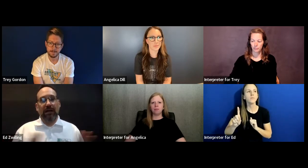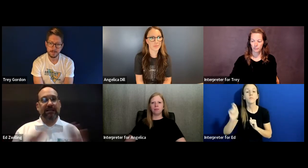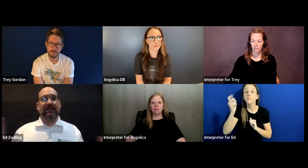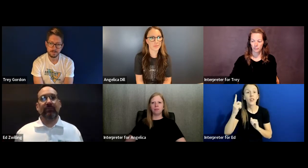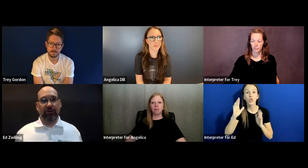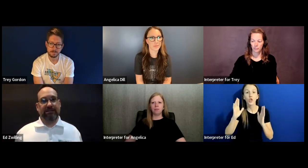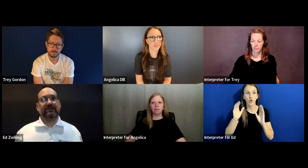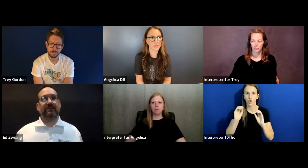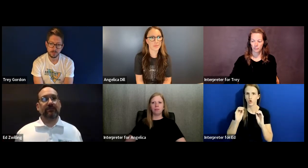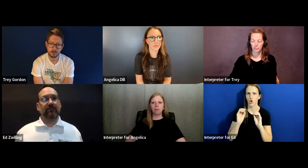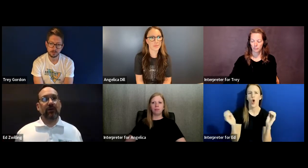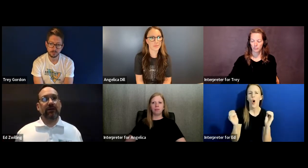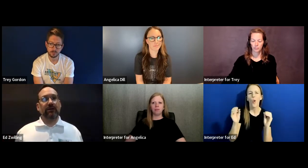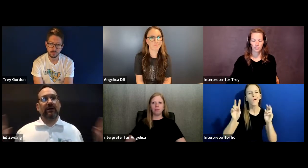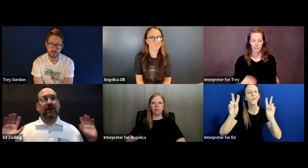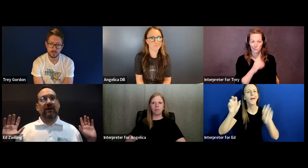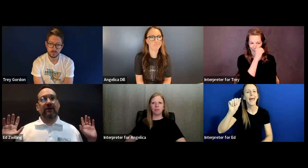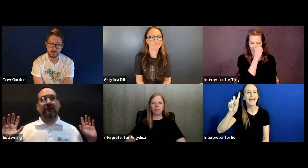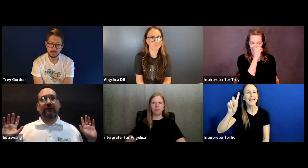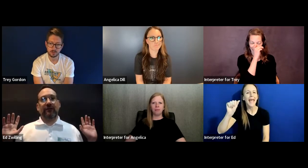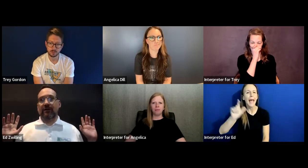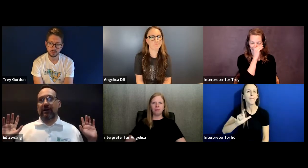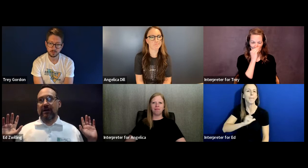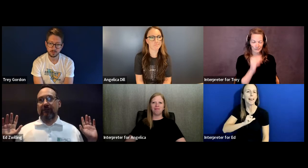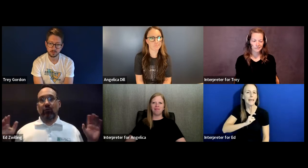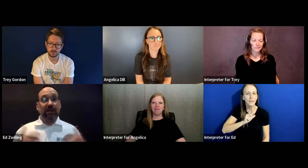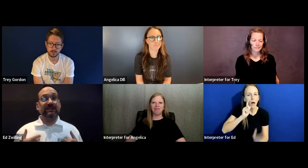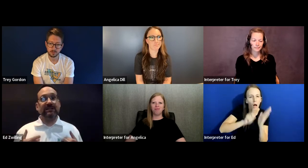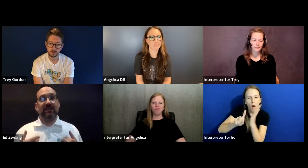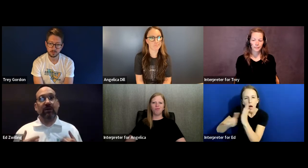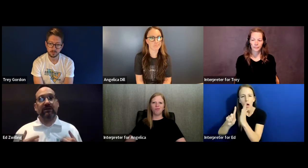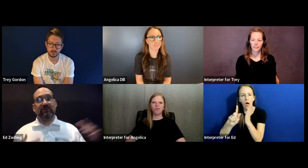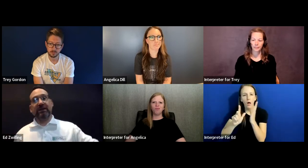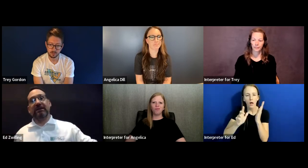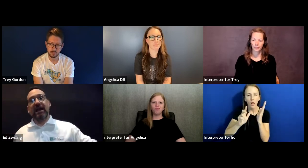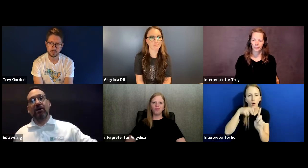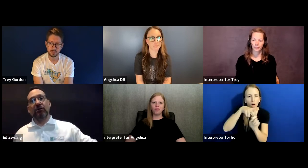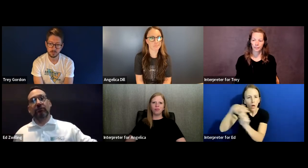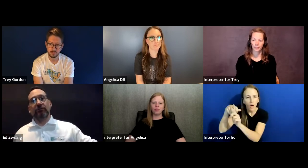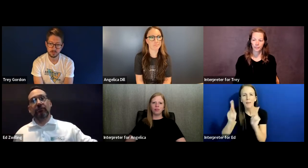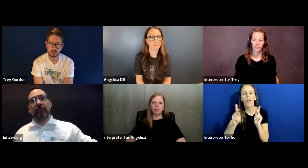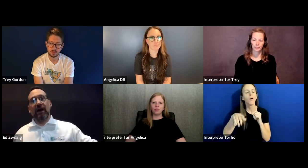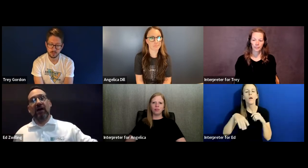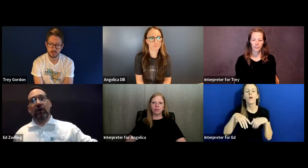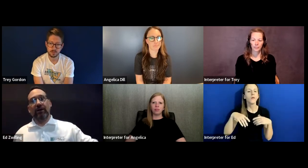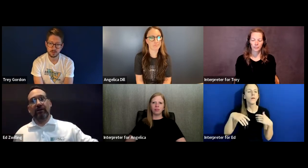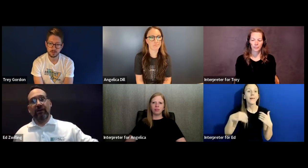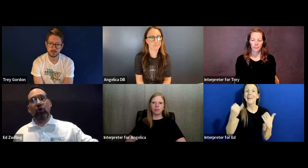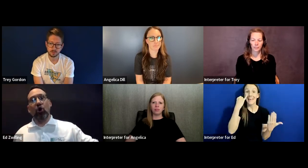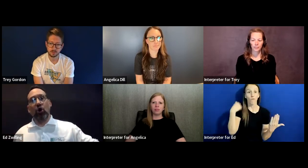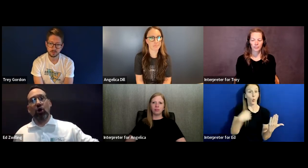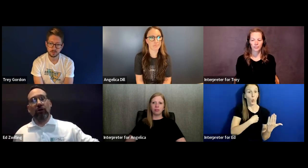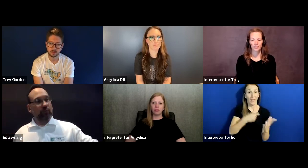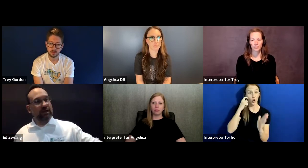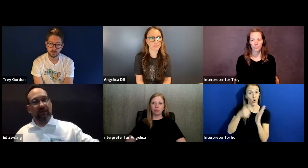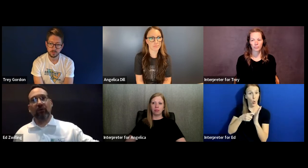ada police right if if we see somebody speeding down the highway in their car we can get their